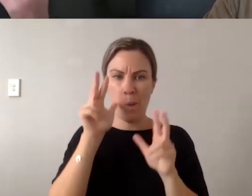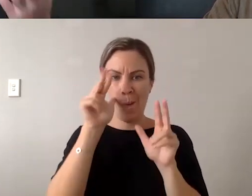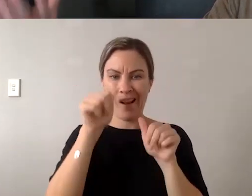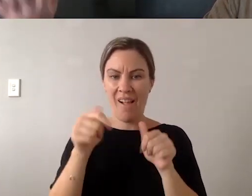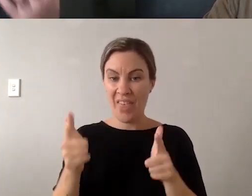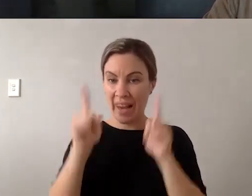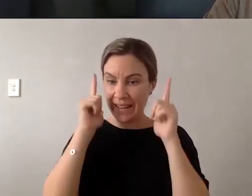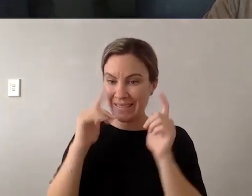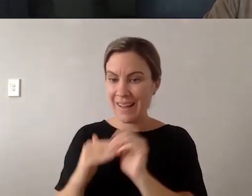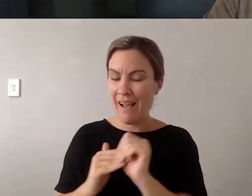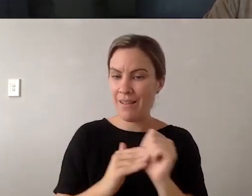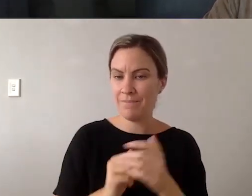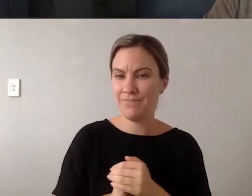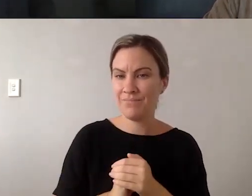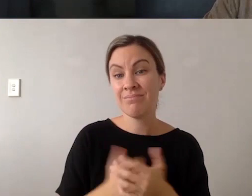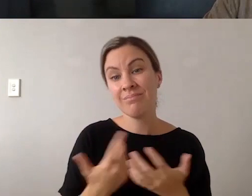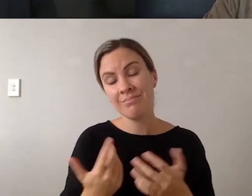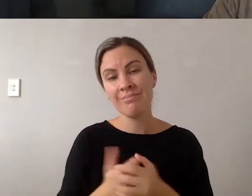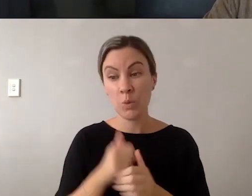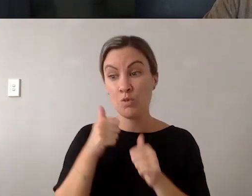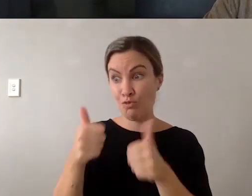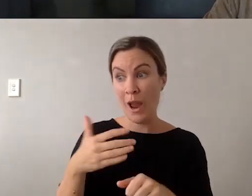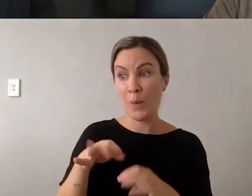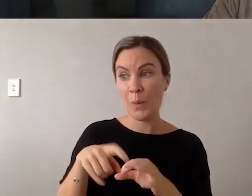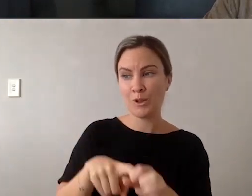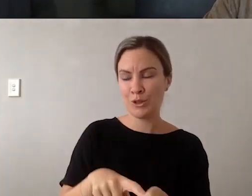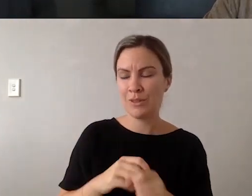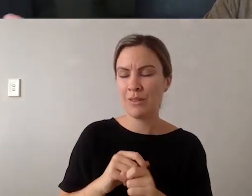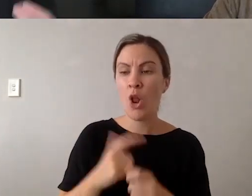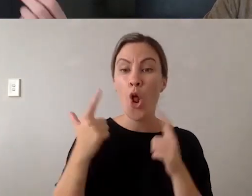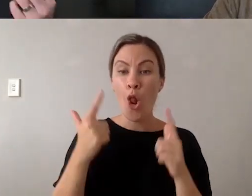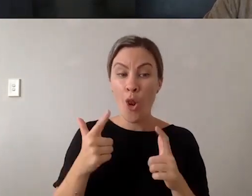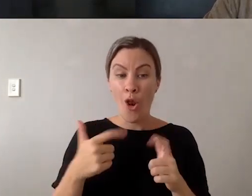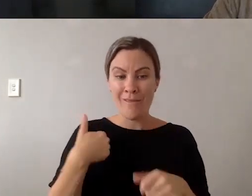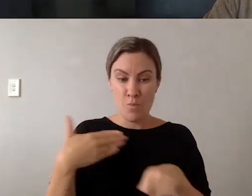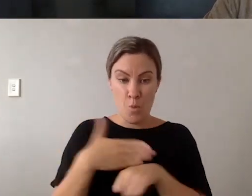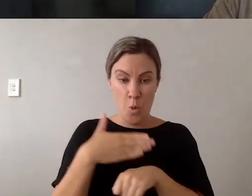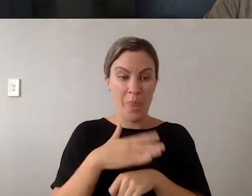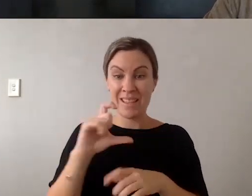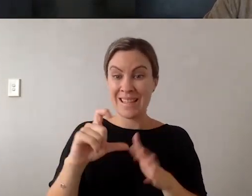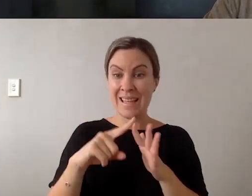with a lot of CEO groups, and CEOs - the CEO can be an incredibly lonely